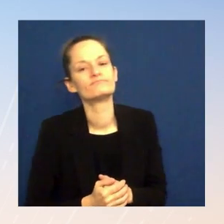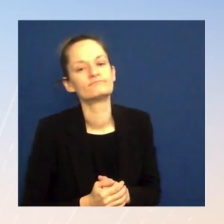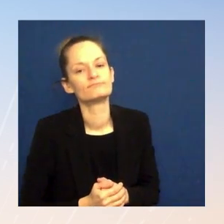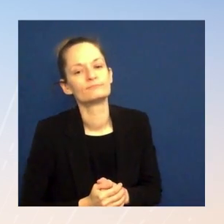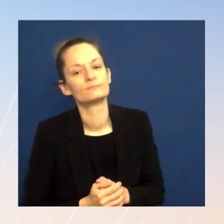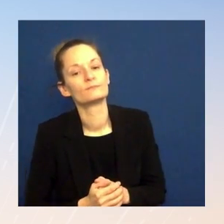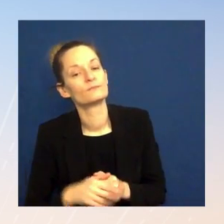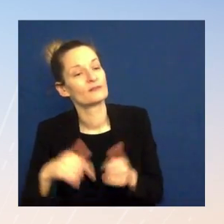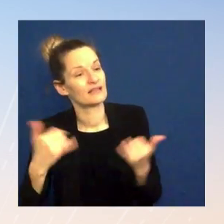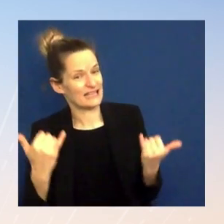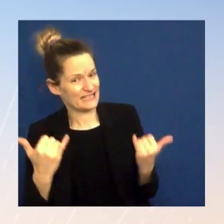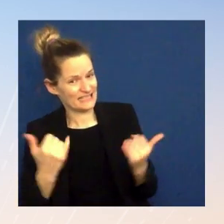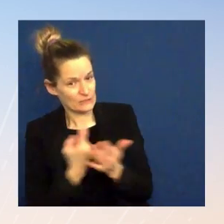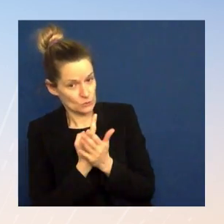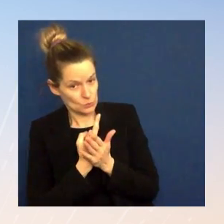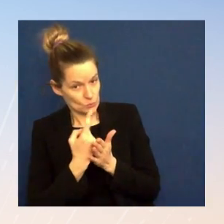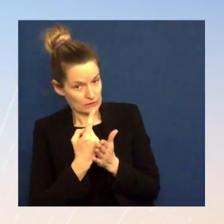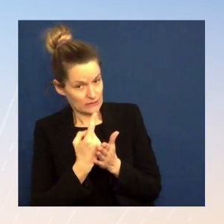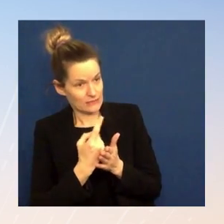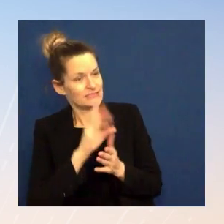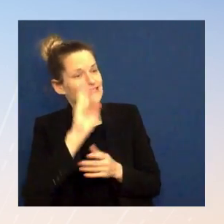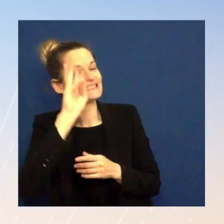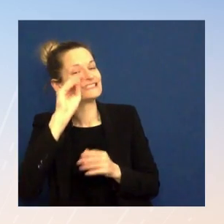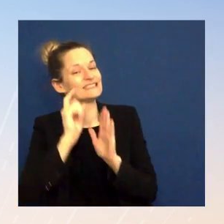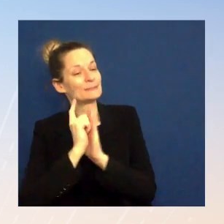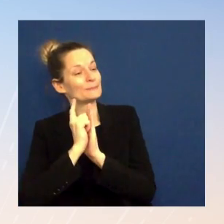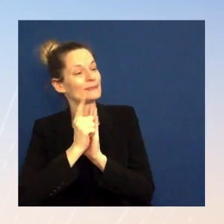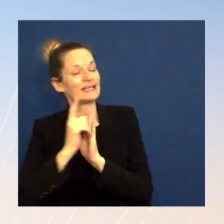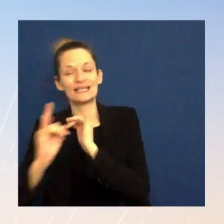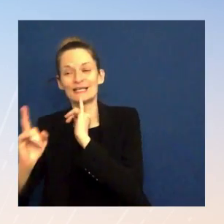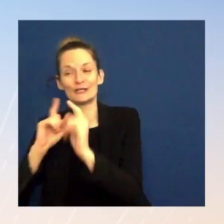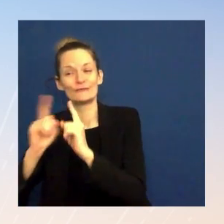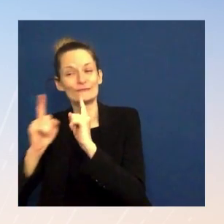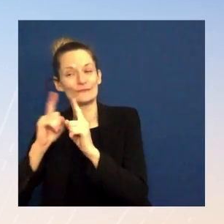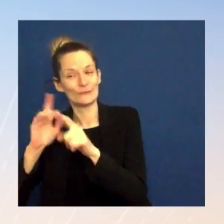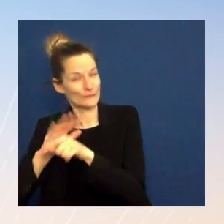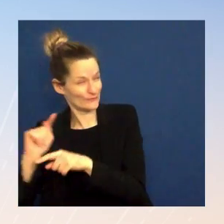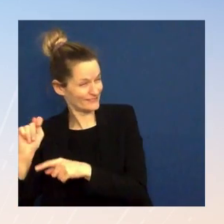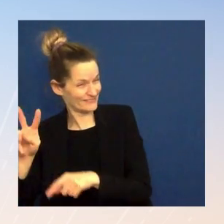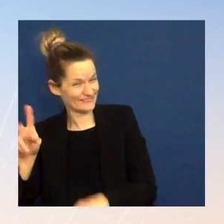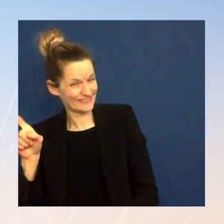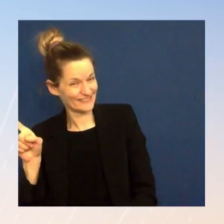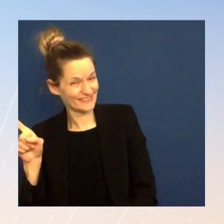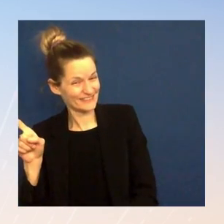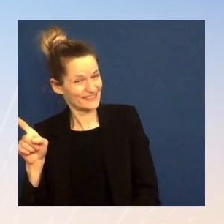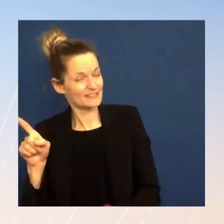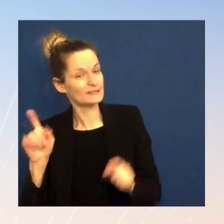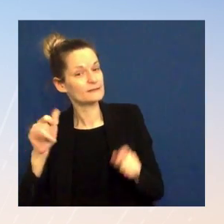The former Acting CIA Director Michael Morrell has said that the information relayed by Dr. Saad